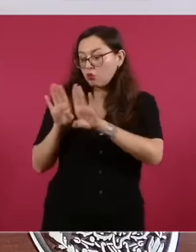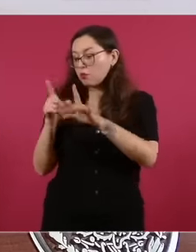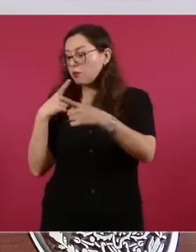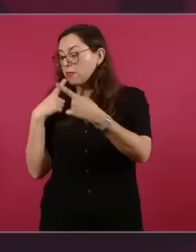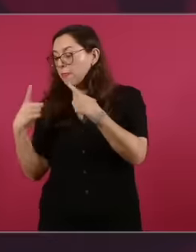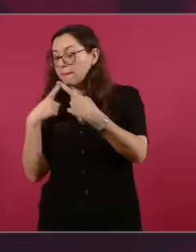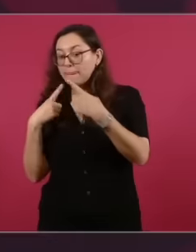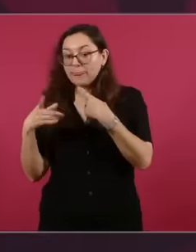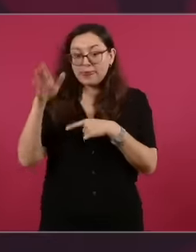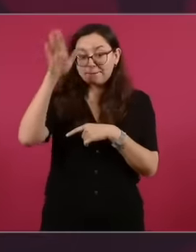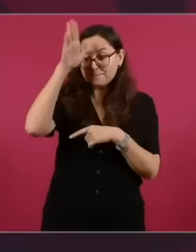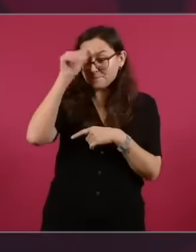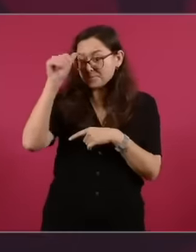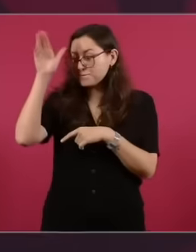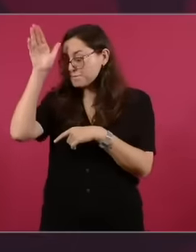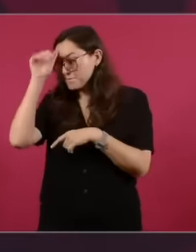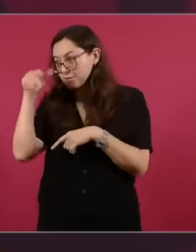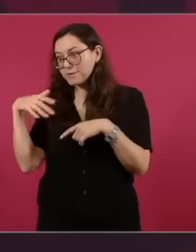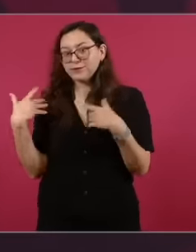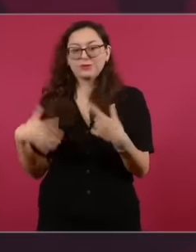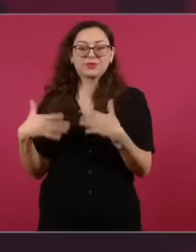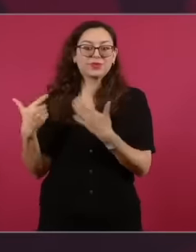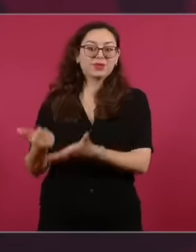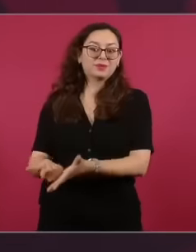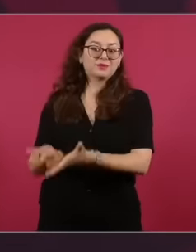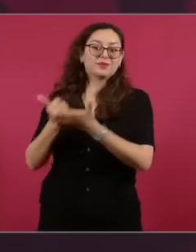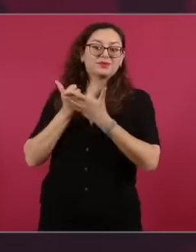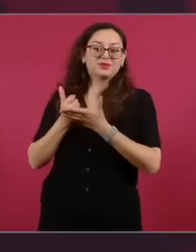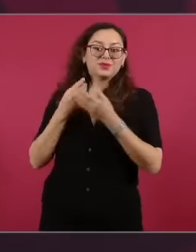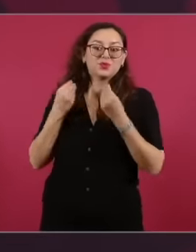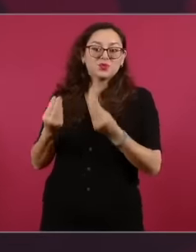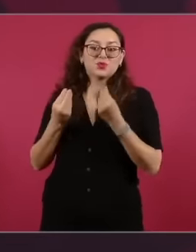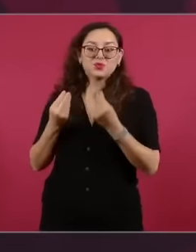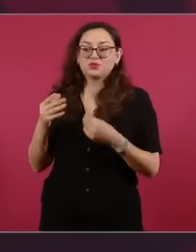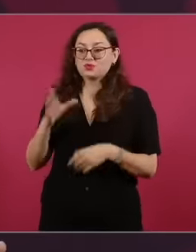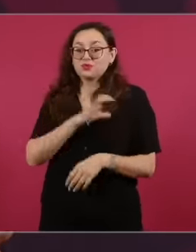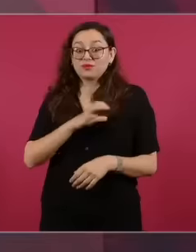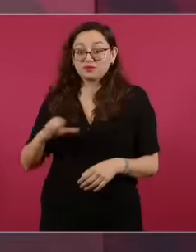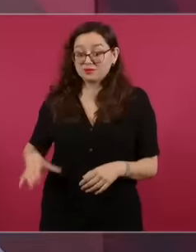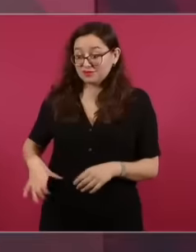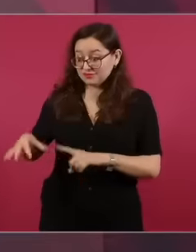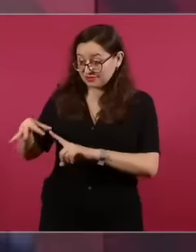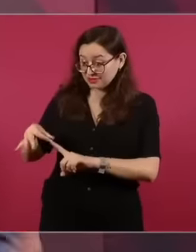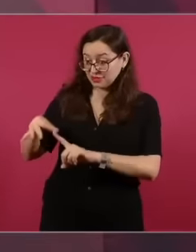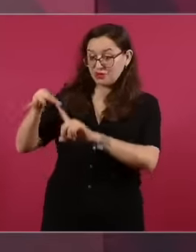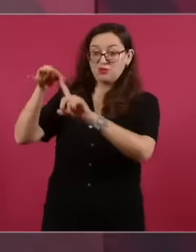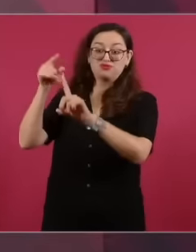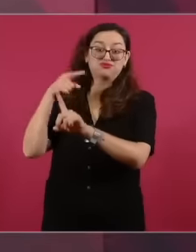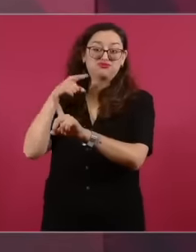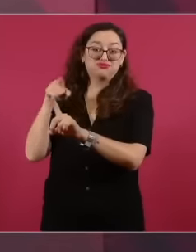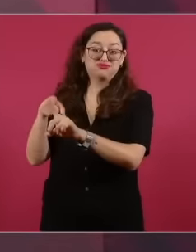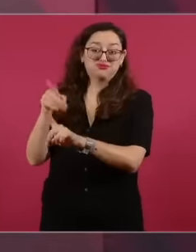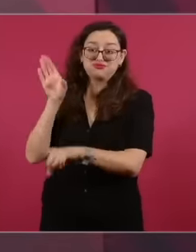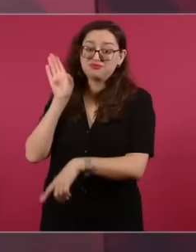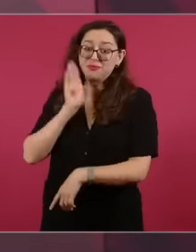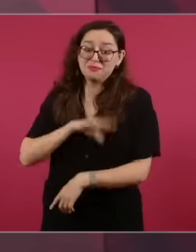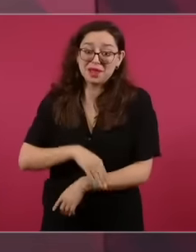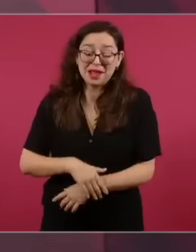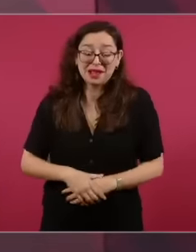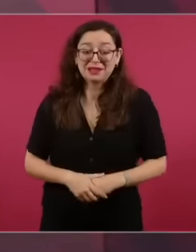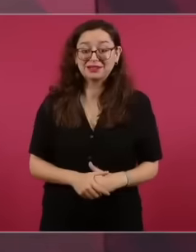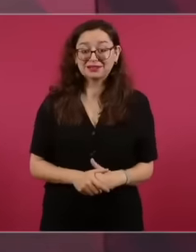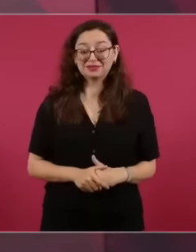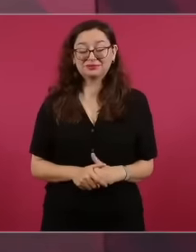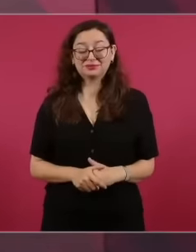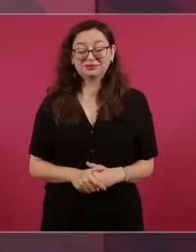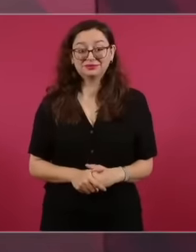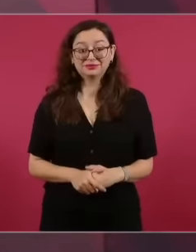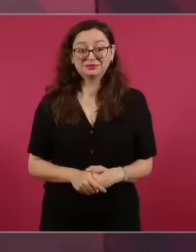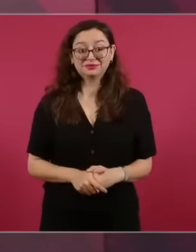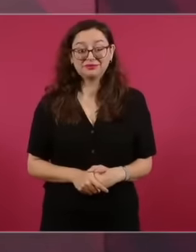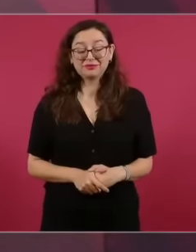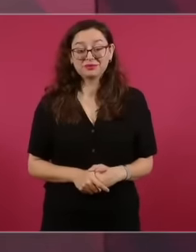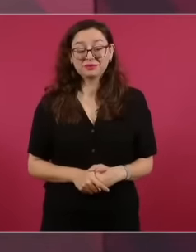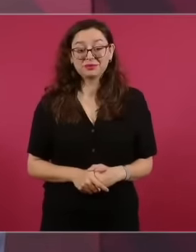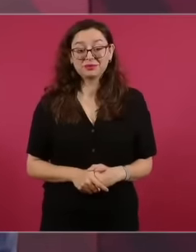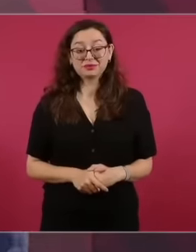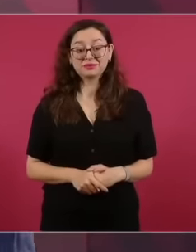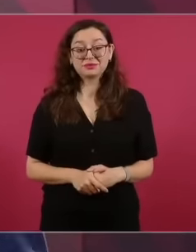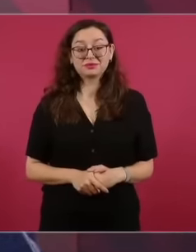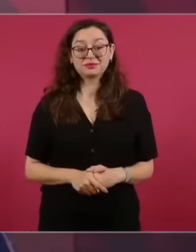because they did not know how to choose well. Furthermore, they did not even have the